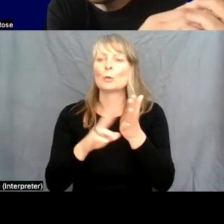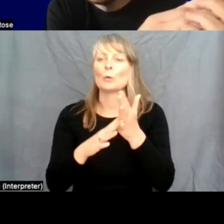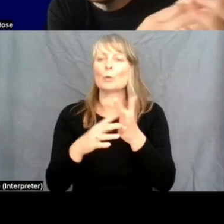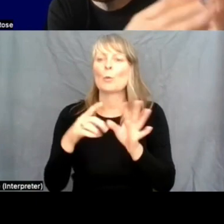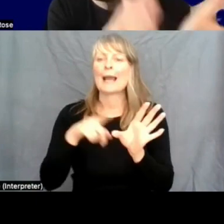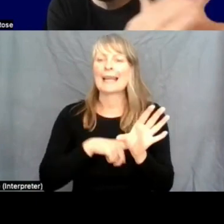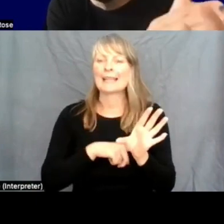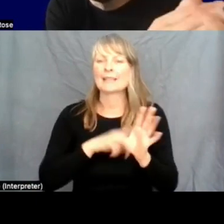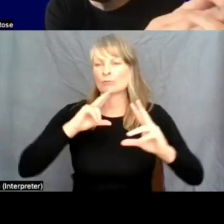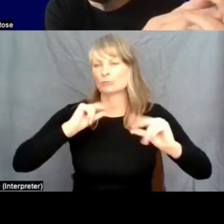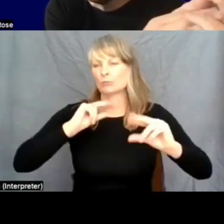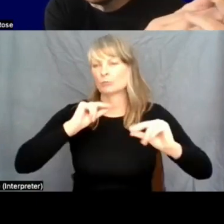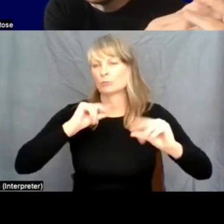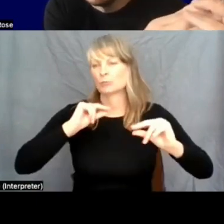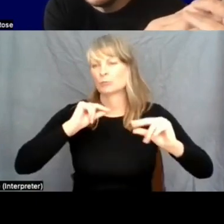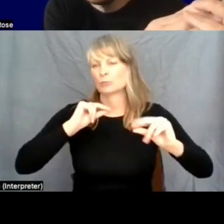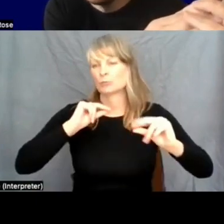and using Norwegian sign language.